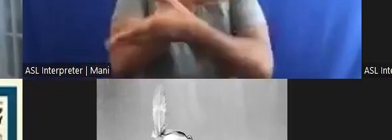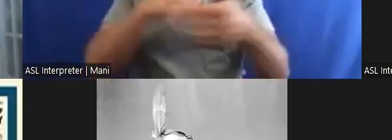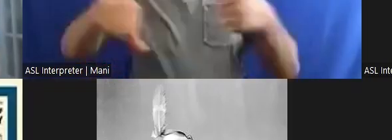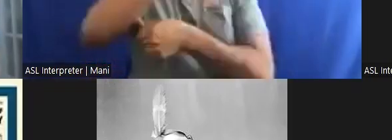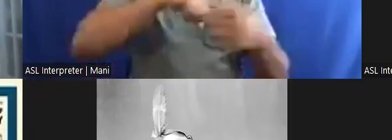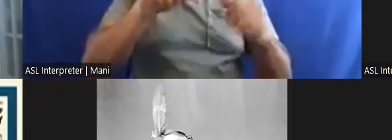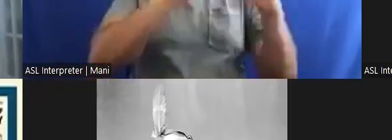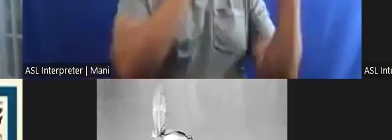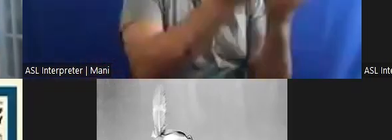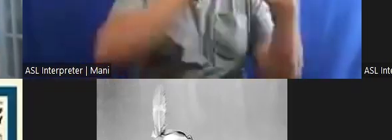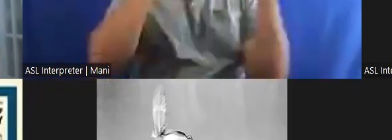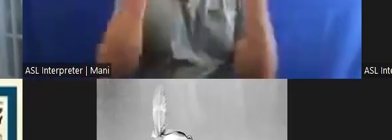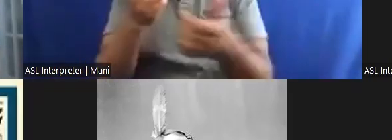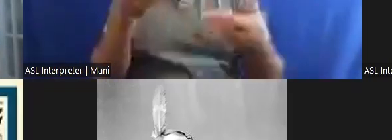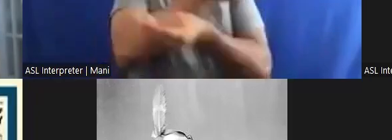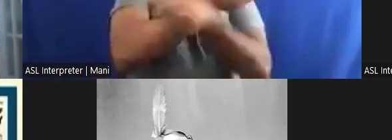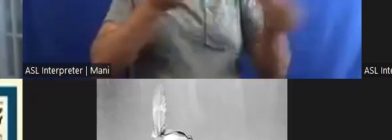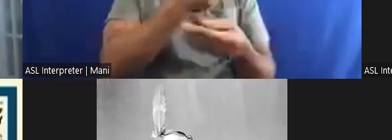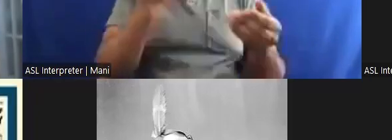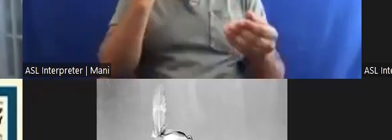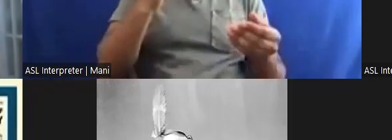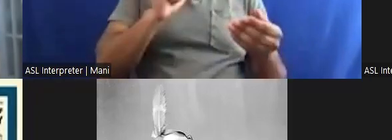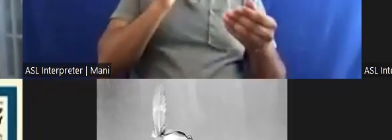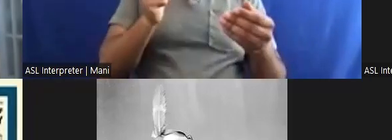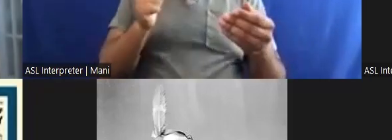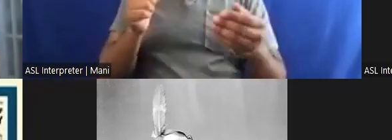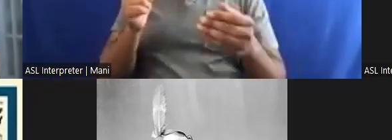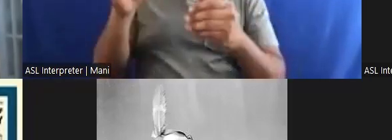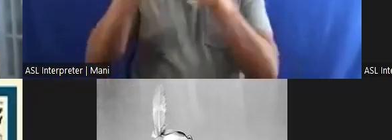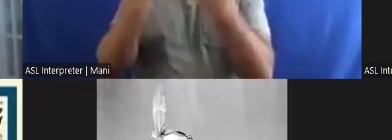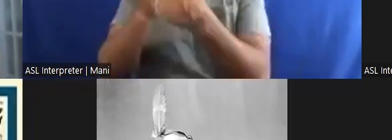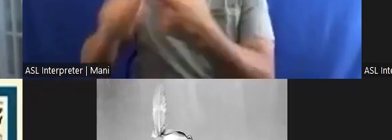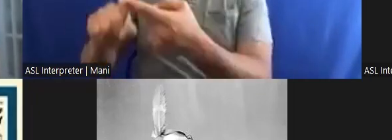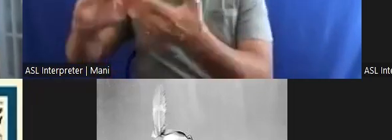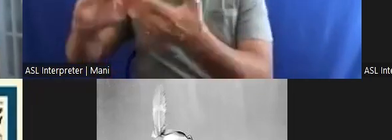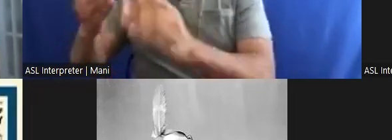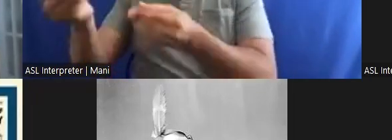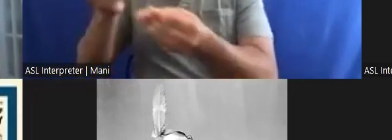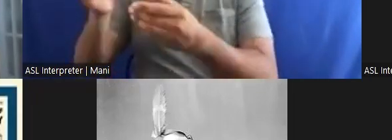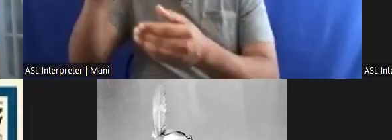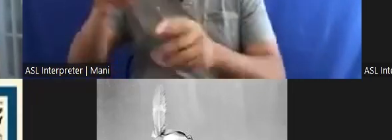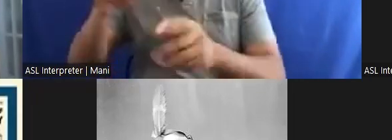not just with community, but within these agencies. Because you're right, there are so many different programs